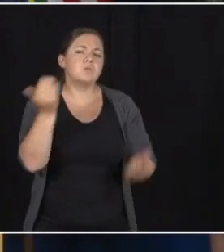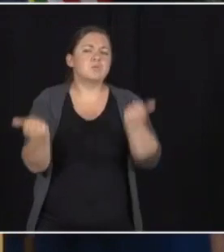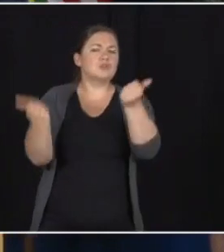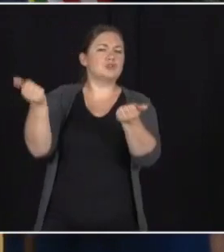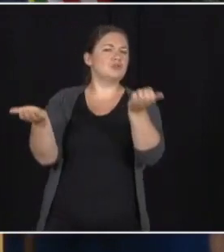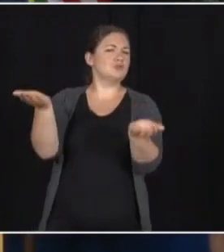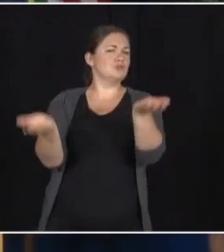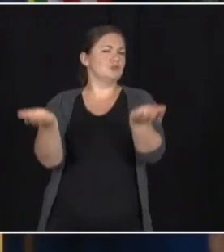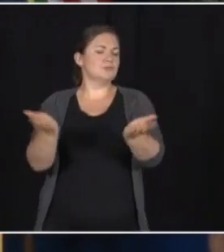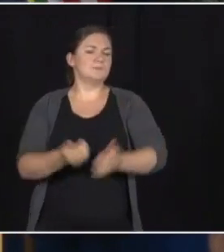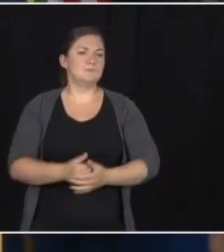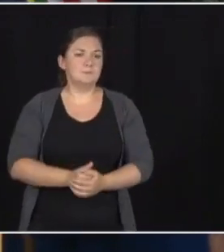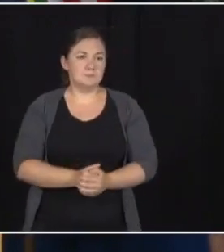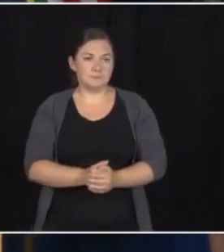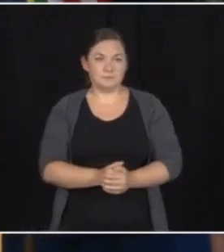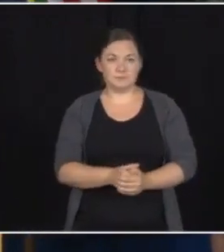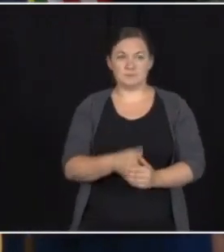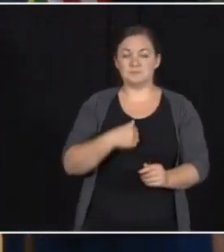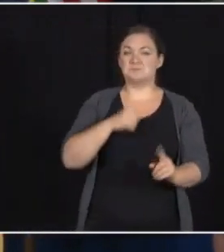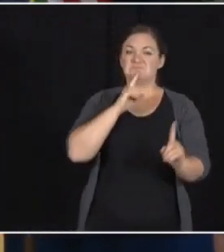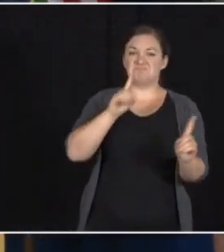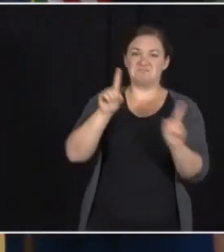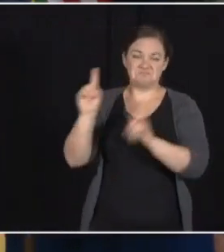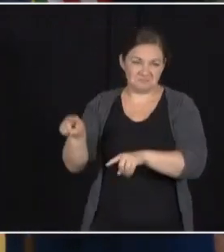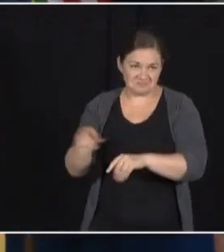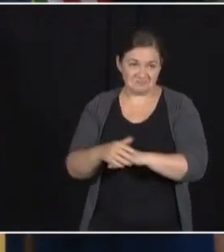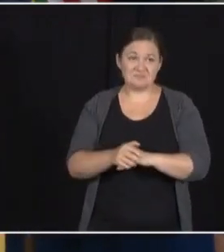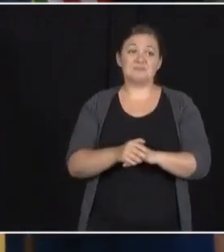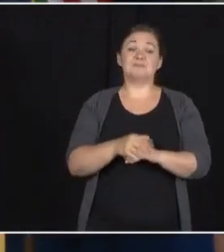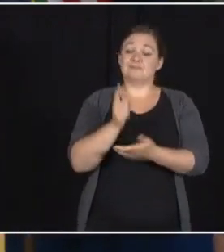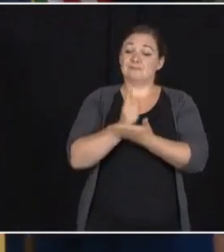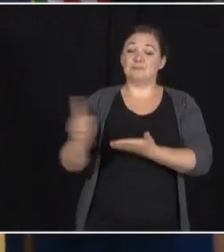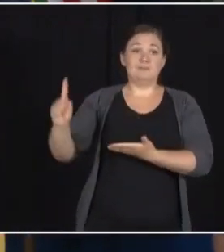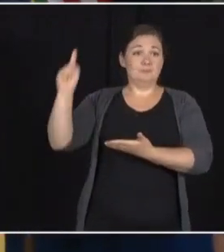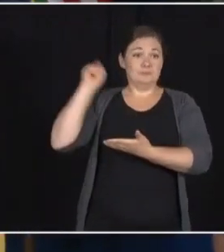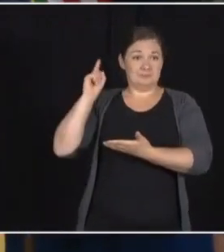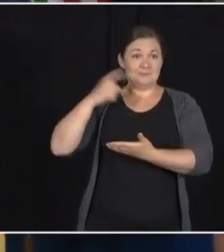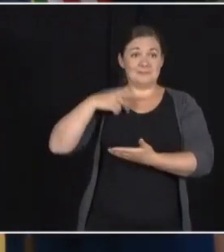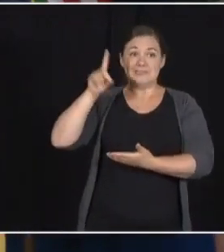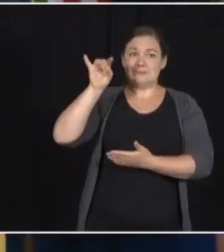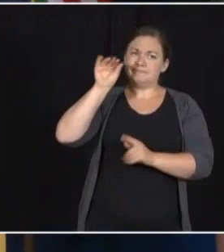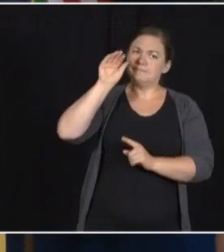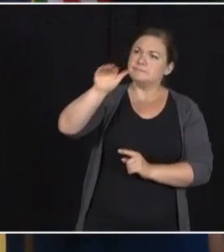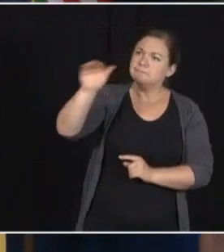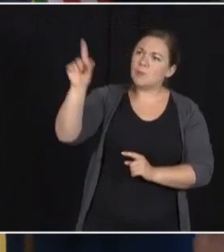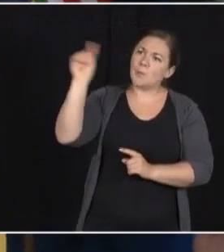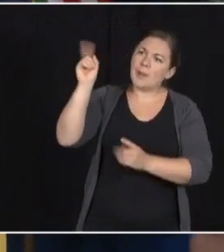responsible, if you think they are not administering this fast enough and correctly enough? That's an excellent, excellent question.